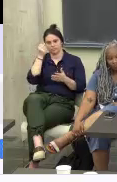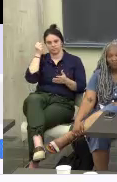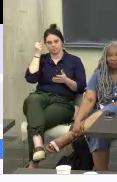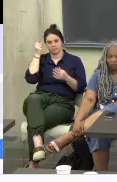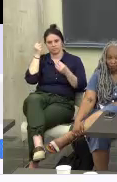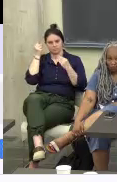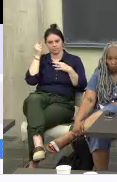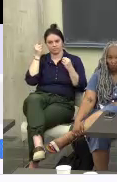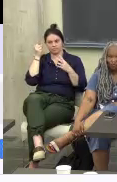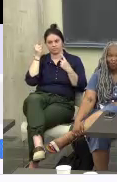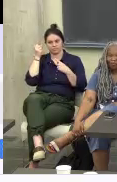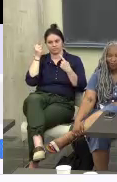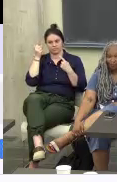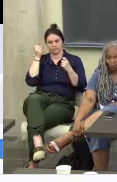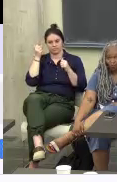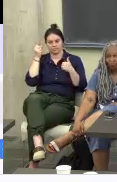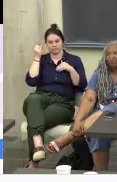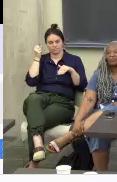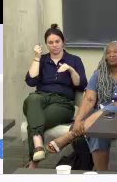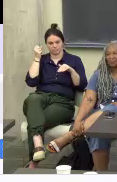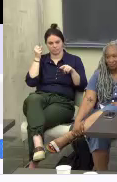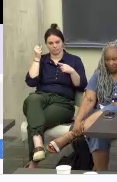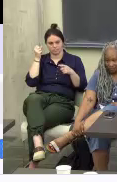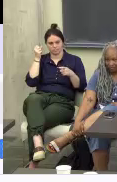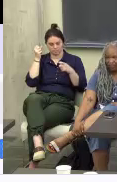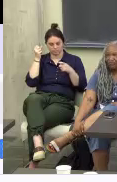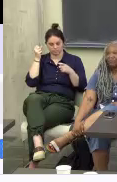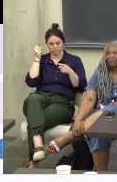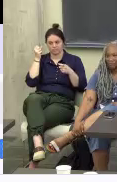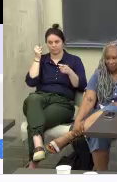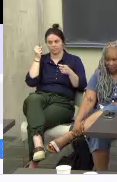they've lost a bid because they don't have accessibility when it's a requirement.